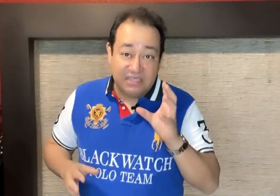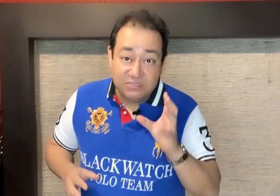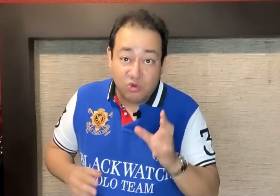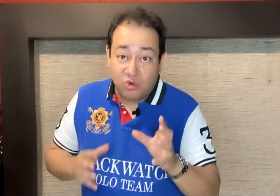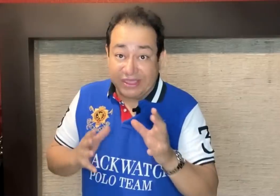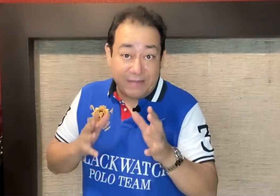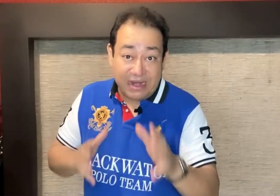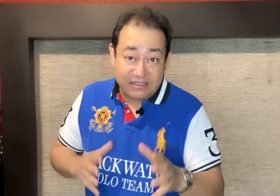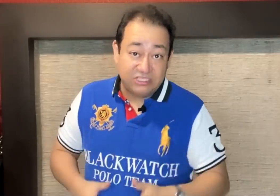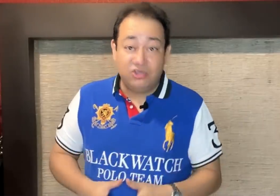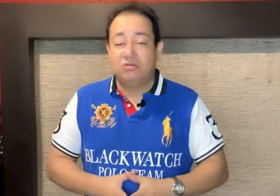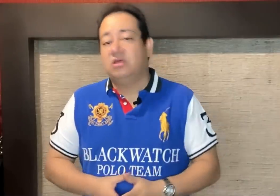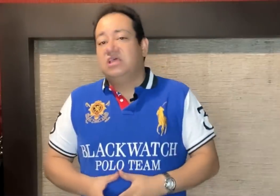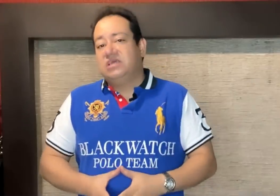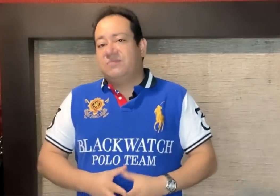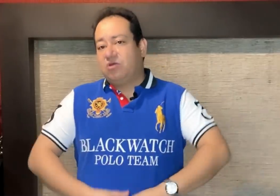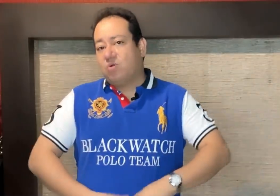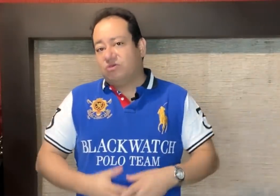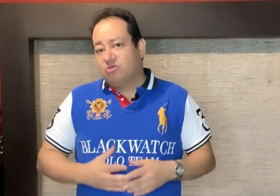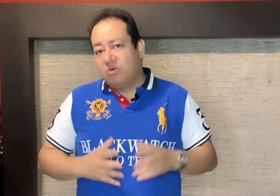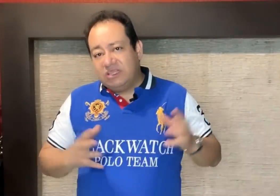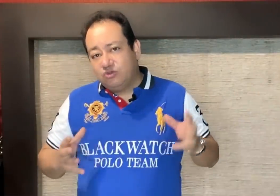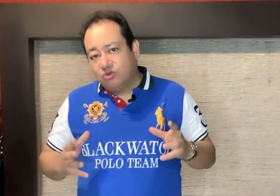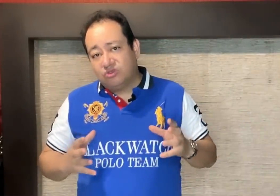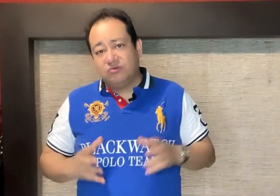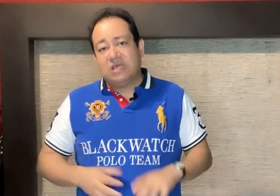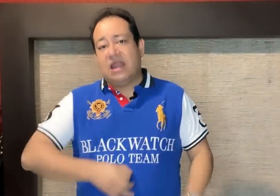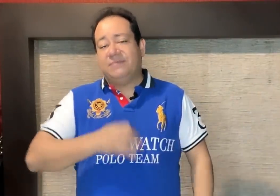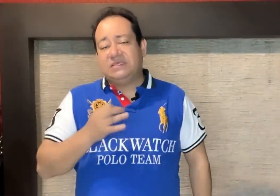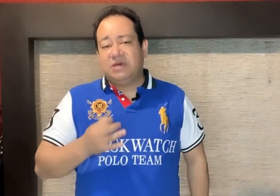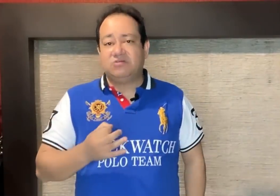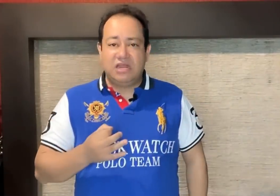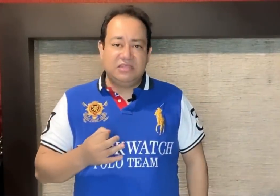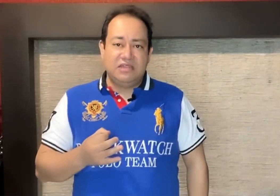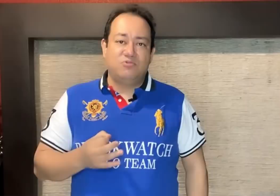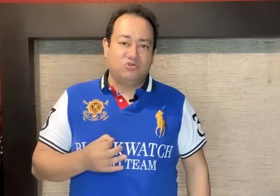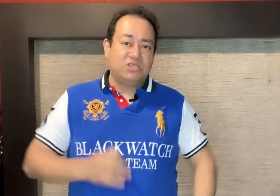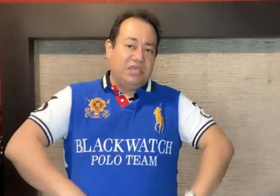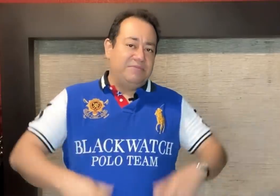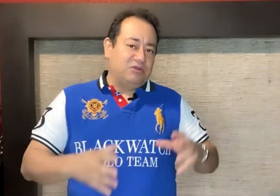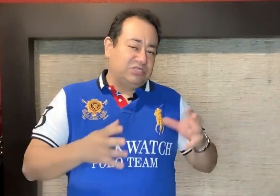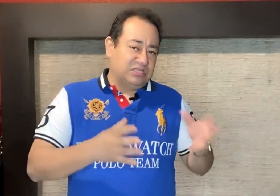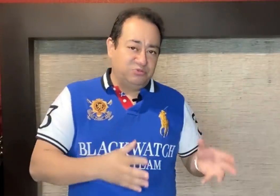that draws attention however when all speech if you use the same